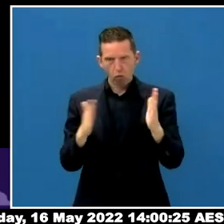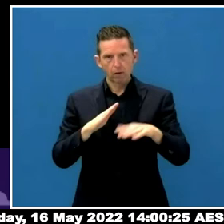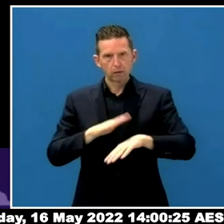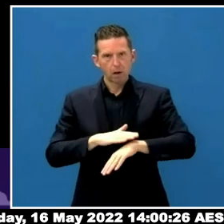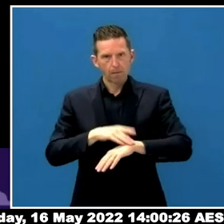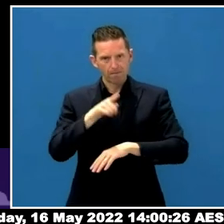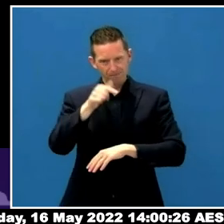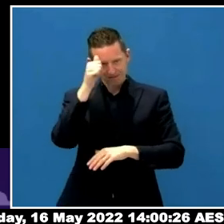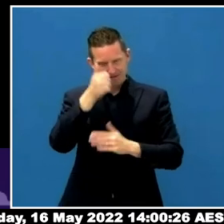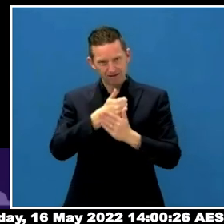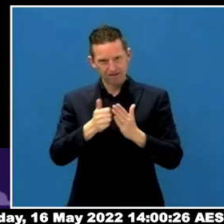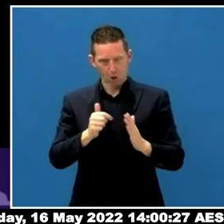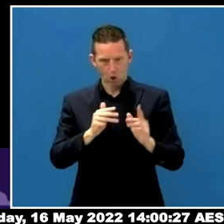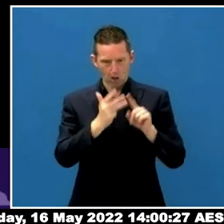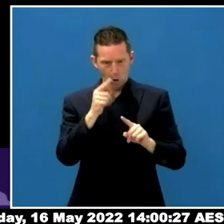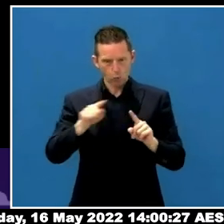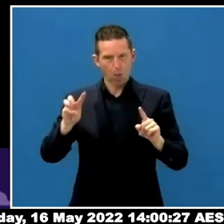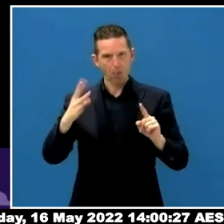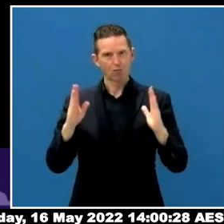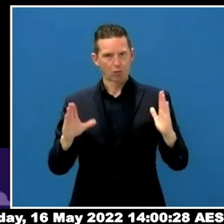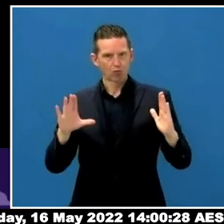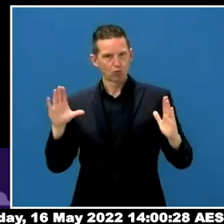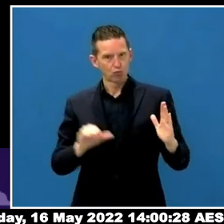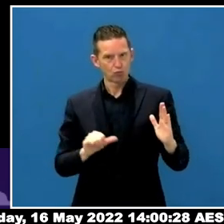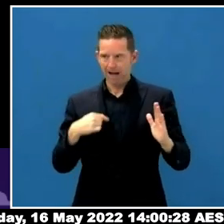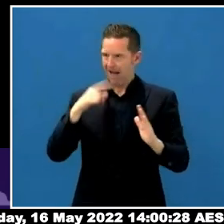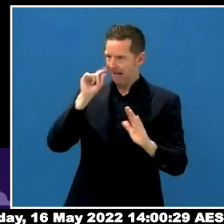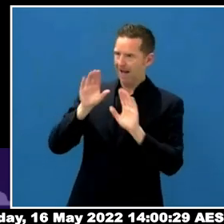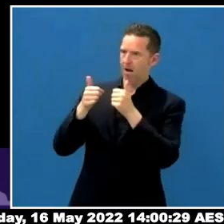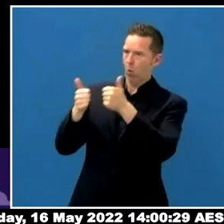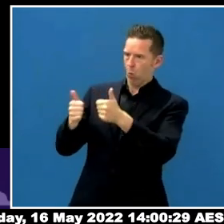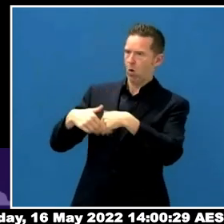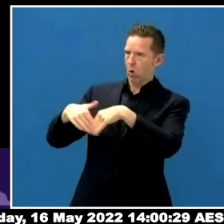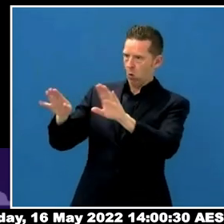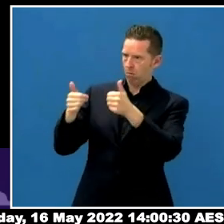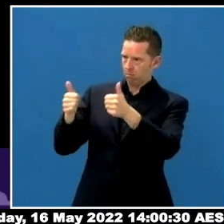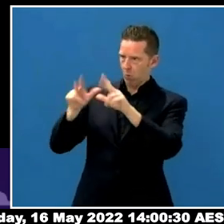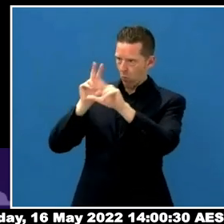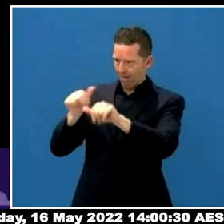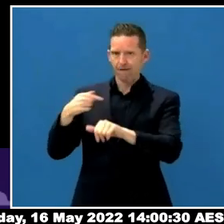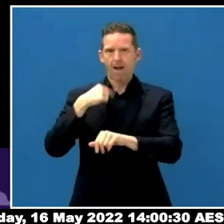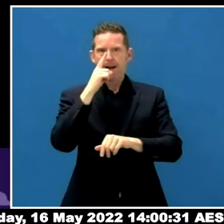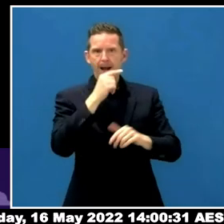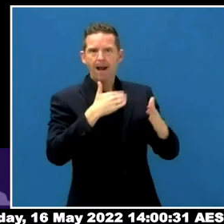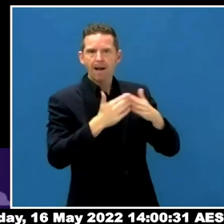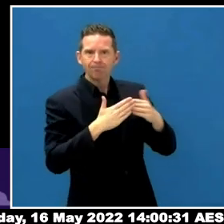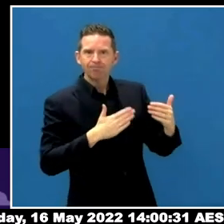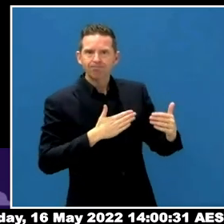can arrange your life in between those hours, but when anywhere between half past 9